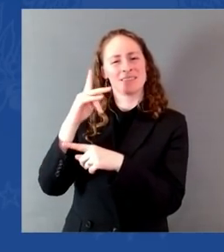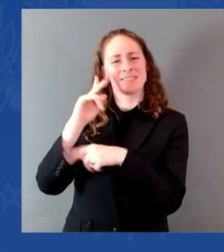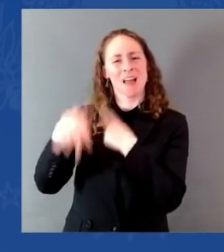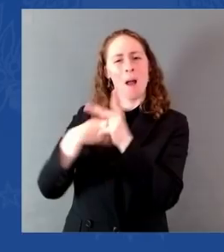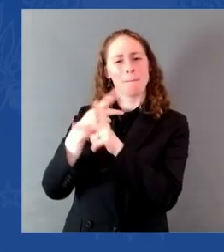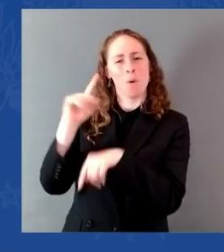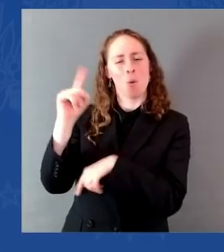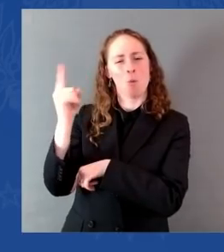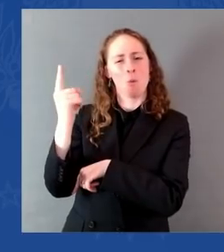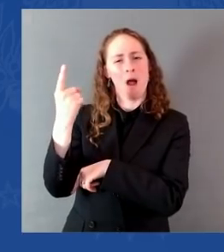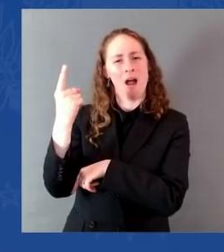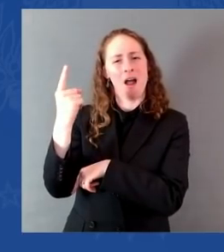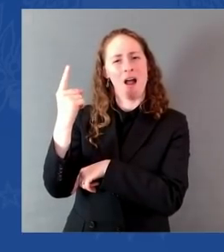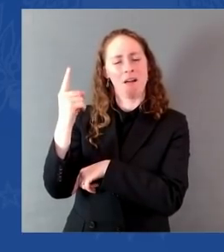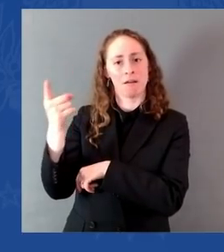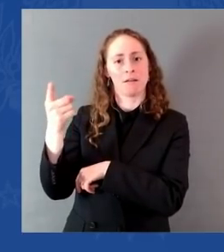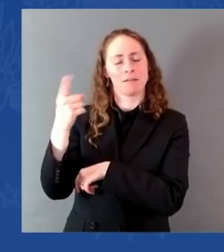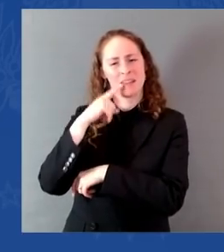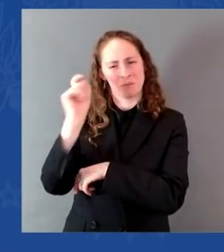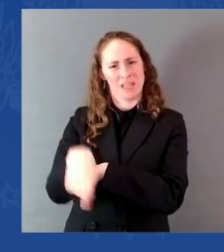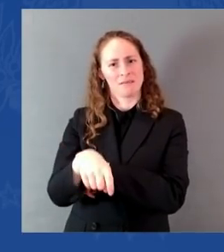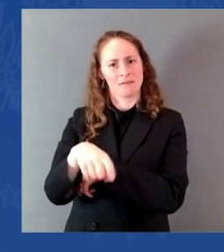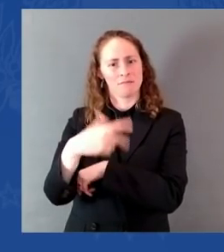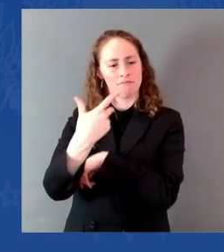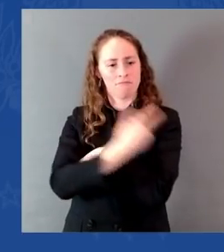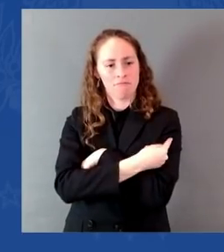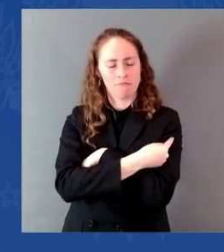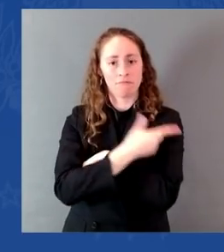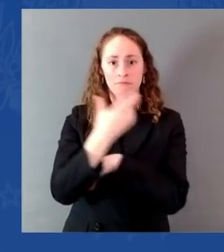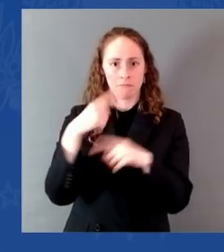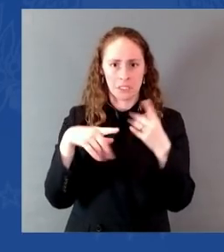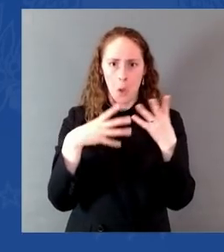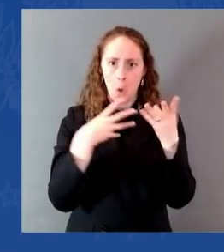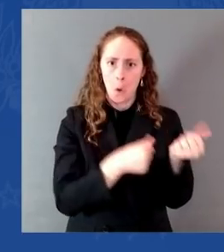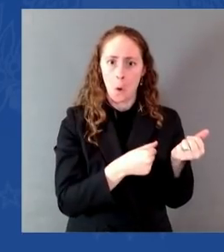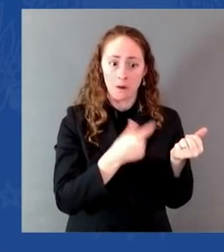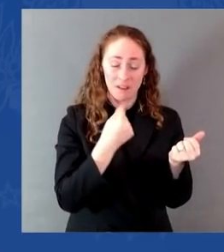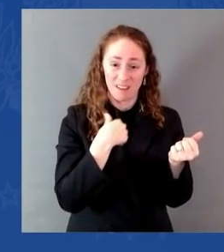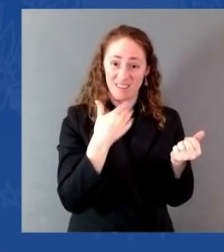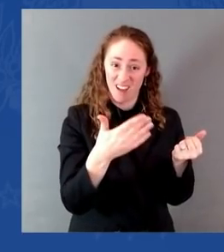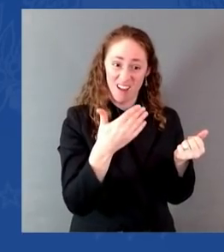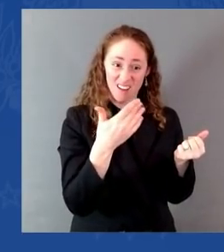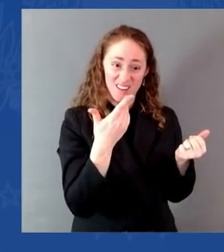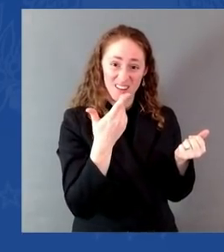"relentlessly, without relief, every day." So she couldn't do it,